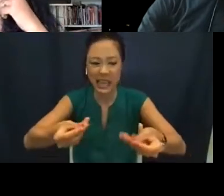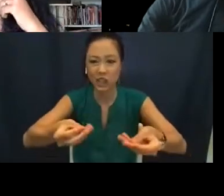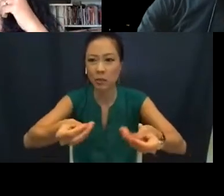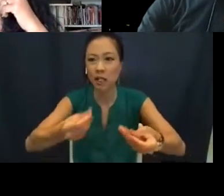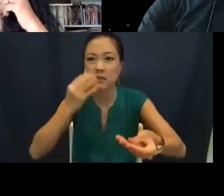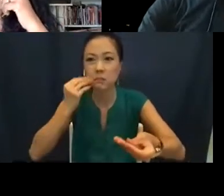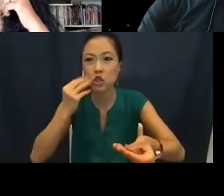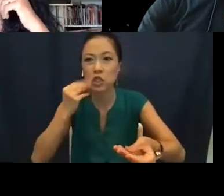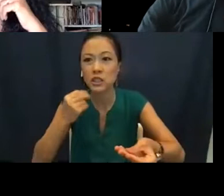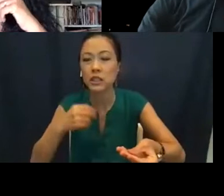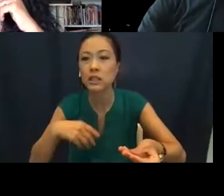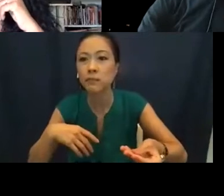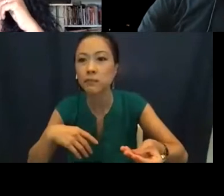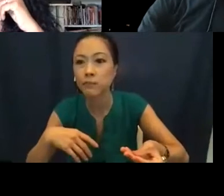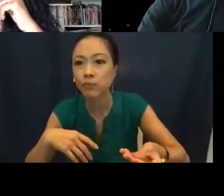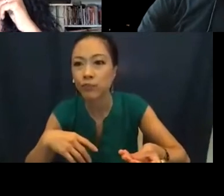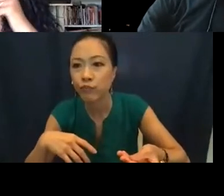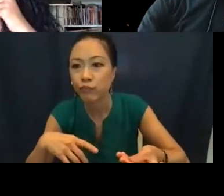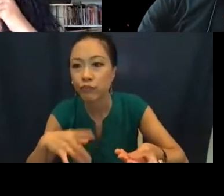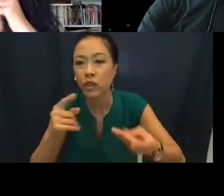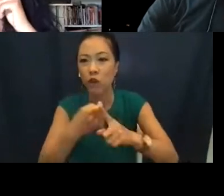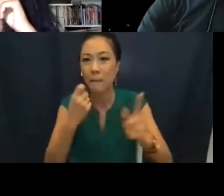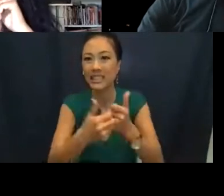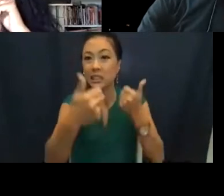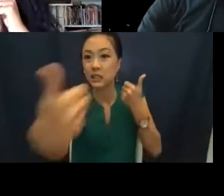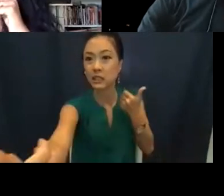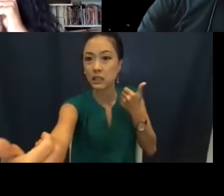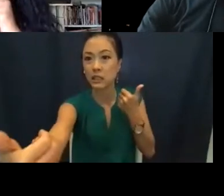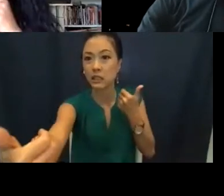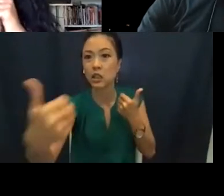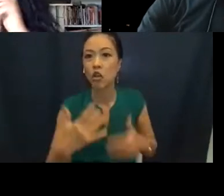So Nora thinking about embodiment and maybe new or